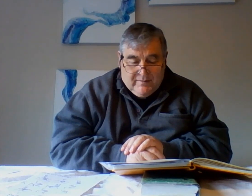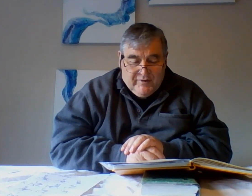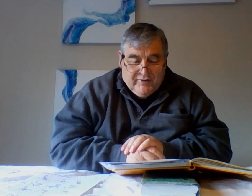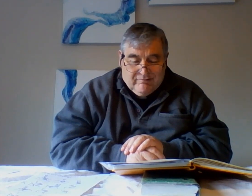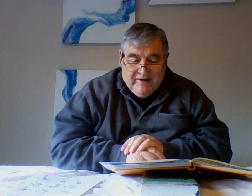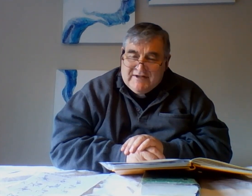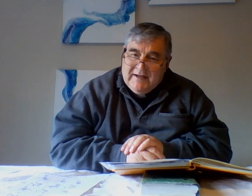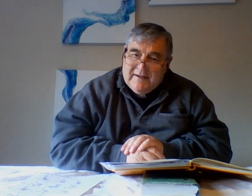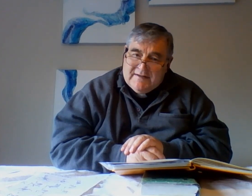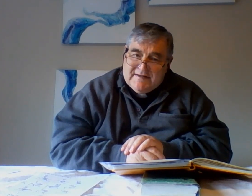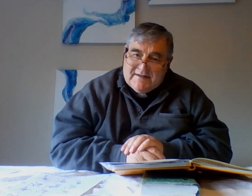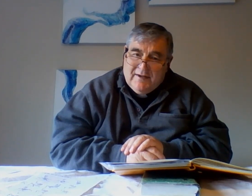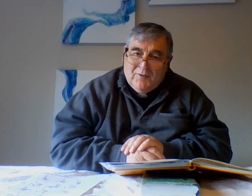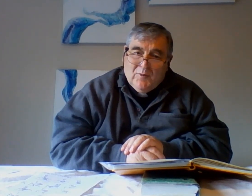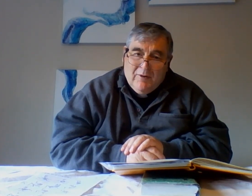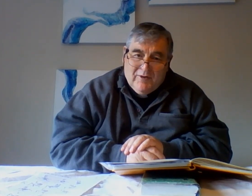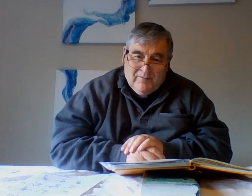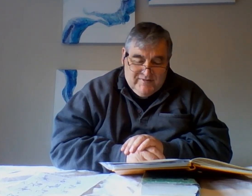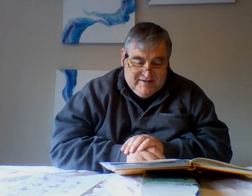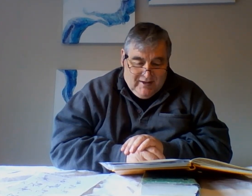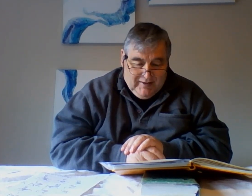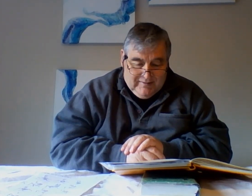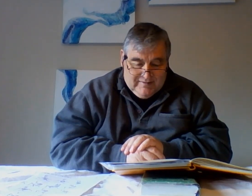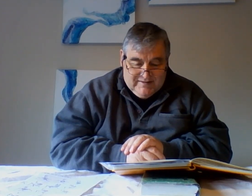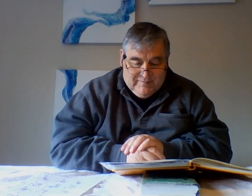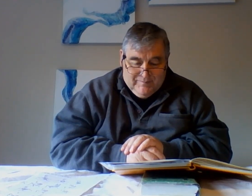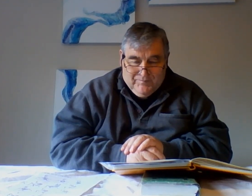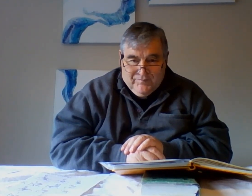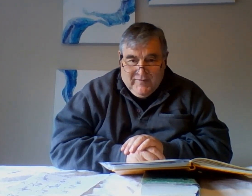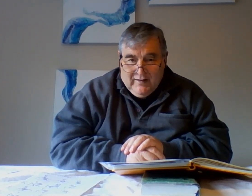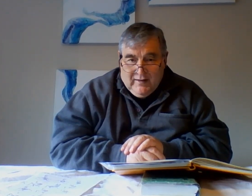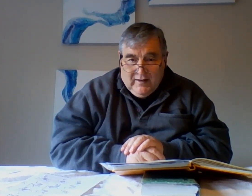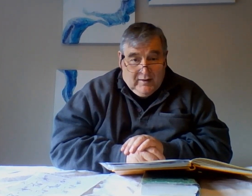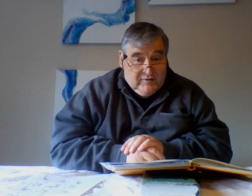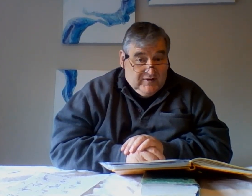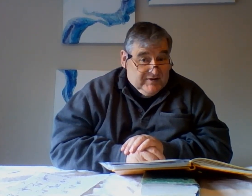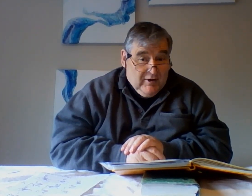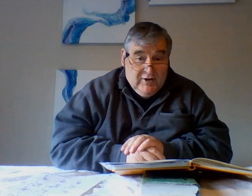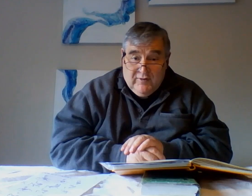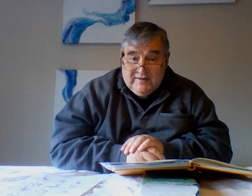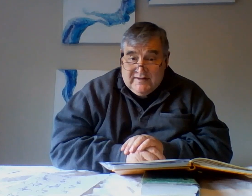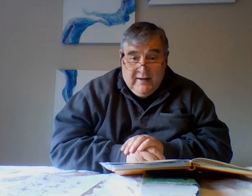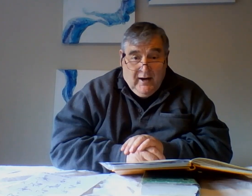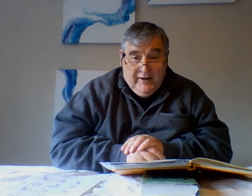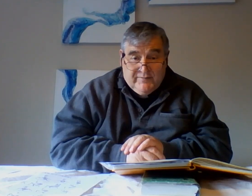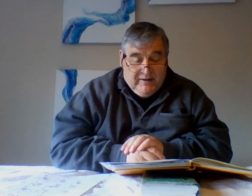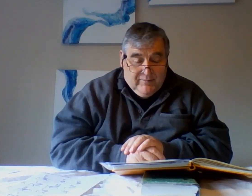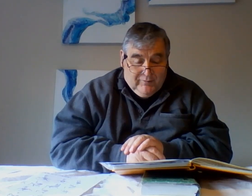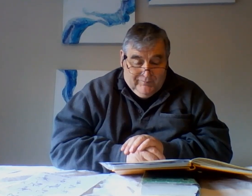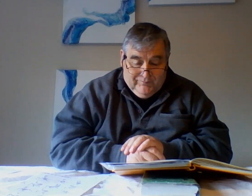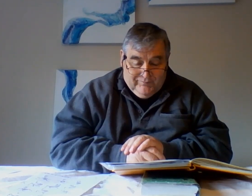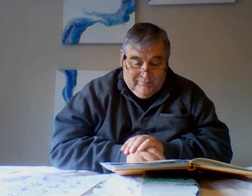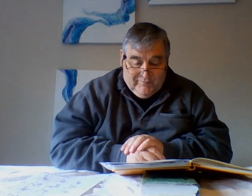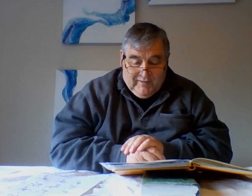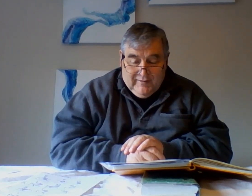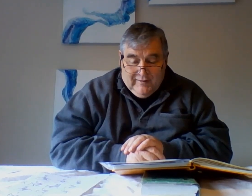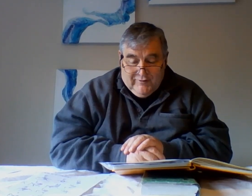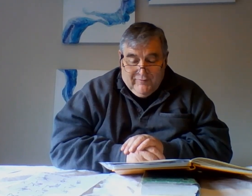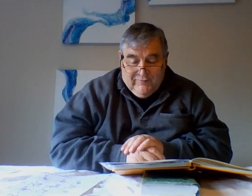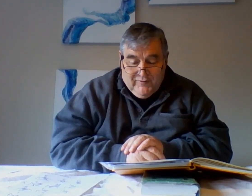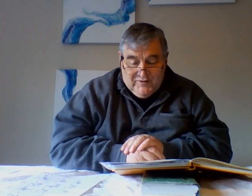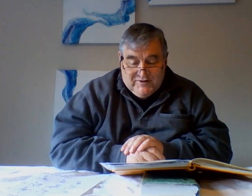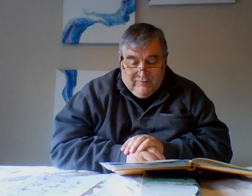some of the greetings and welcome signs, just so you can say 'hi' to people. So first of